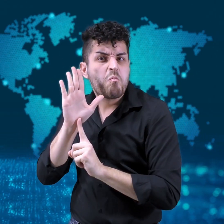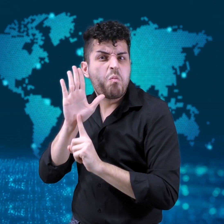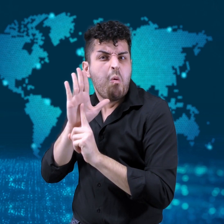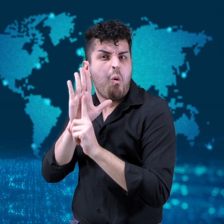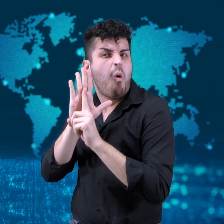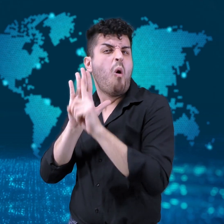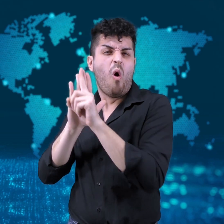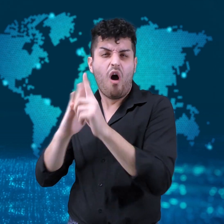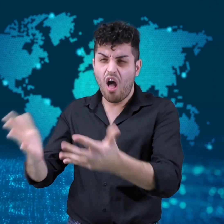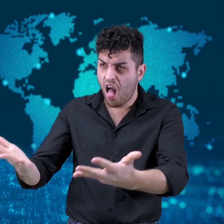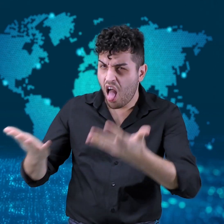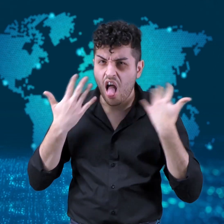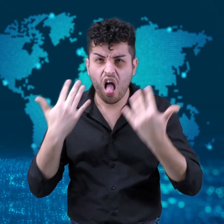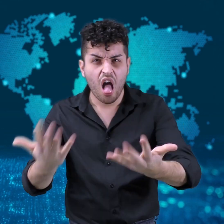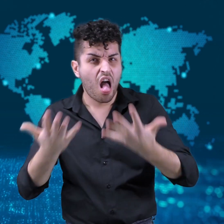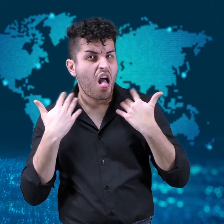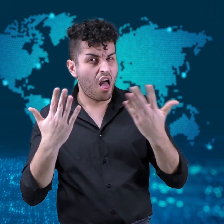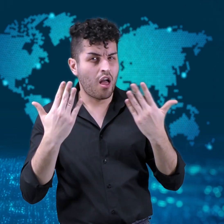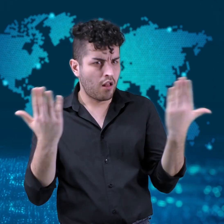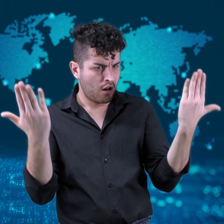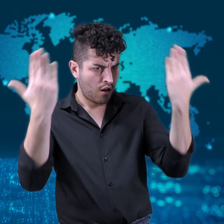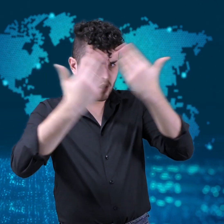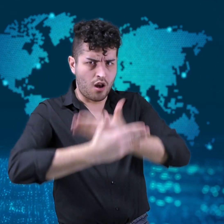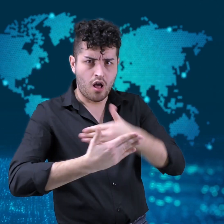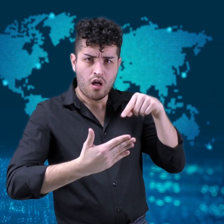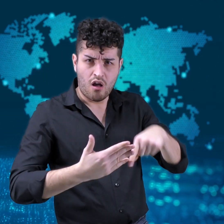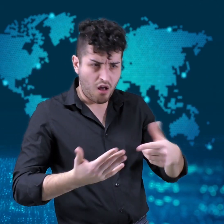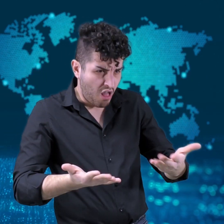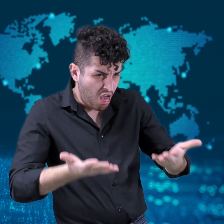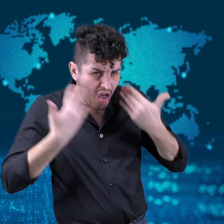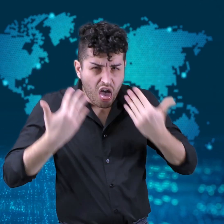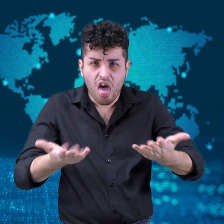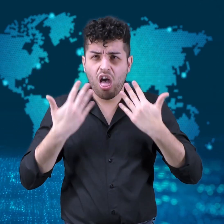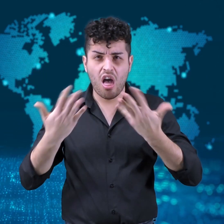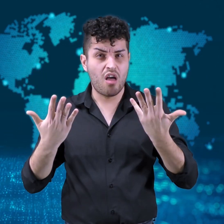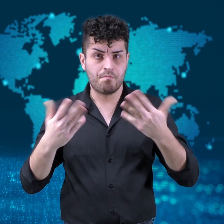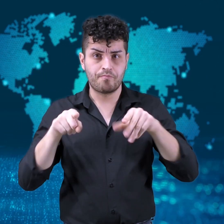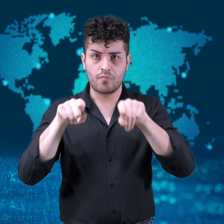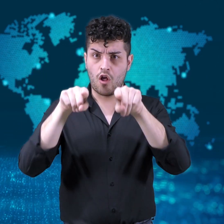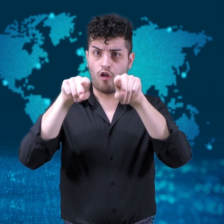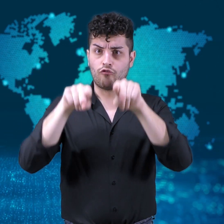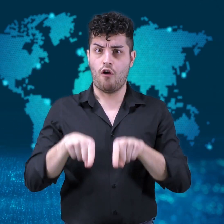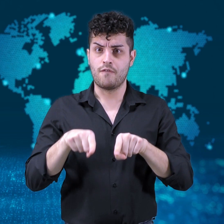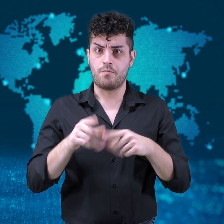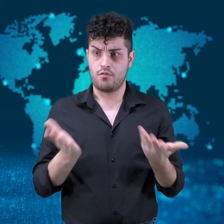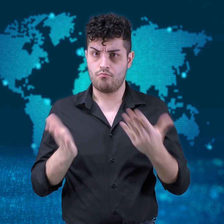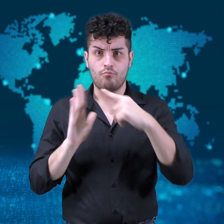and the nighttime temperature was the hottest November night